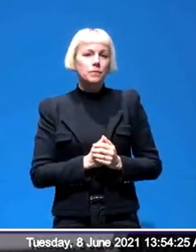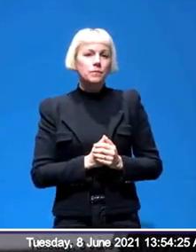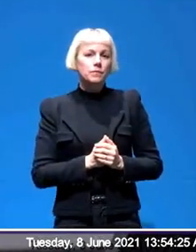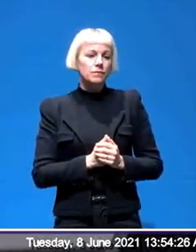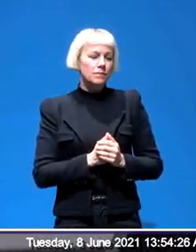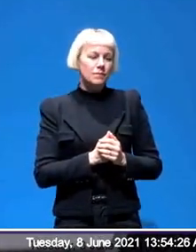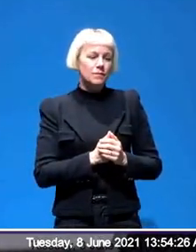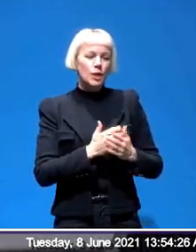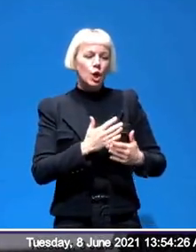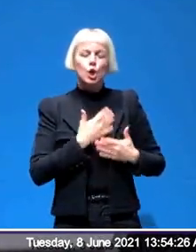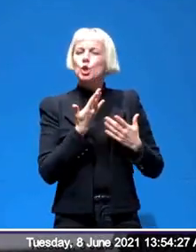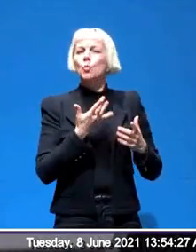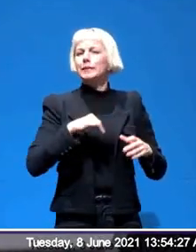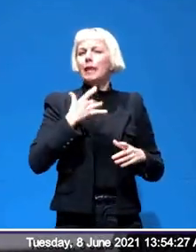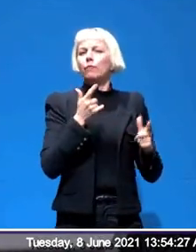issue and I tried to maintain that.